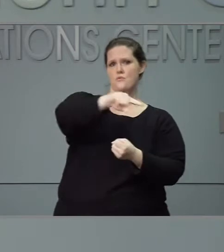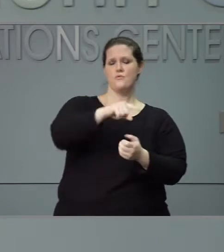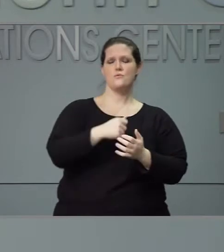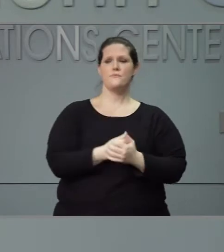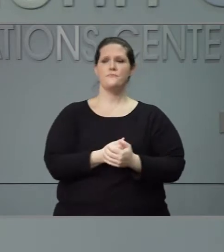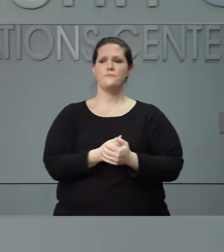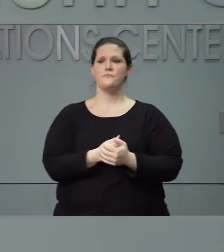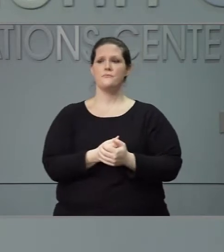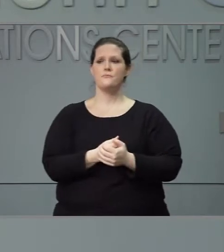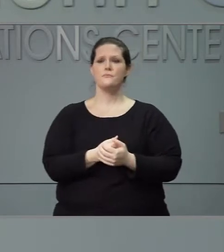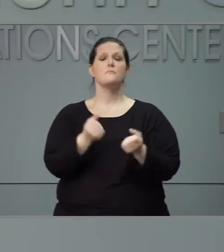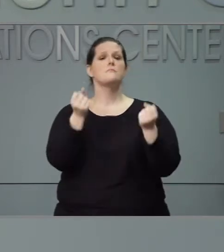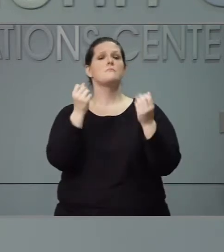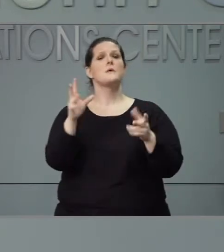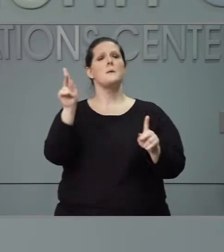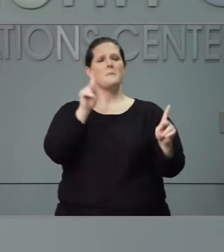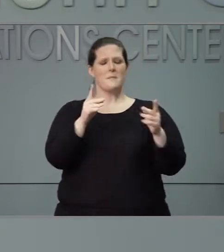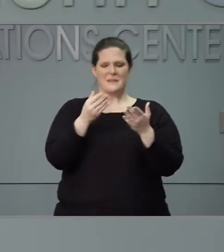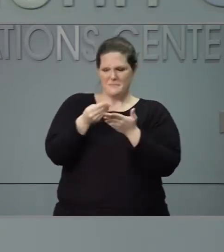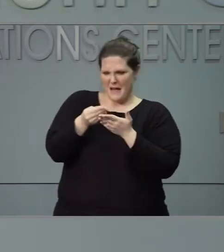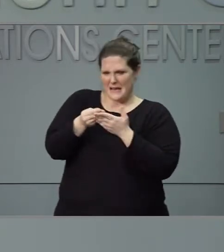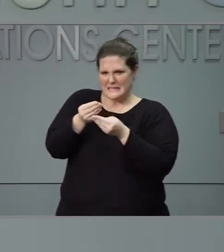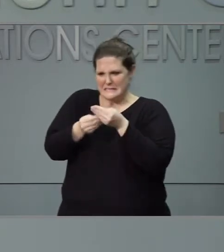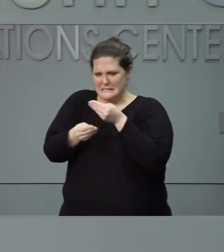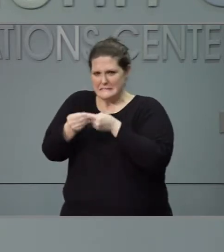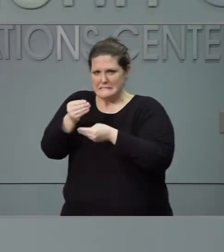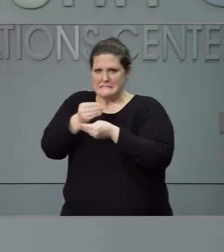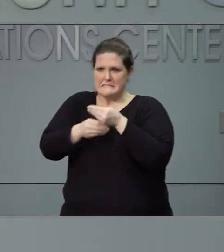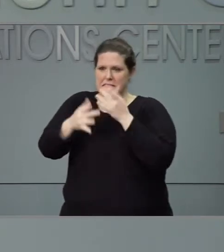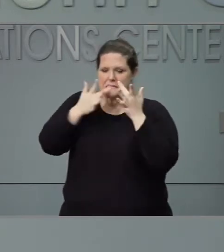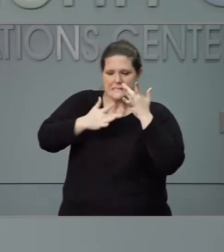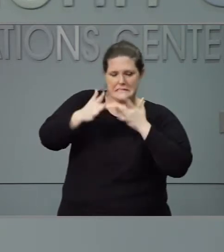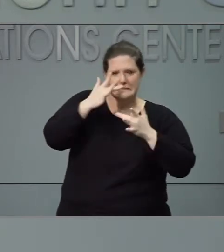UNA HORA CON LA APERTURA DE UN MINUTO DE LOS CANDIDATO Y VOY A